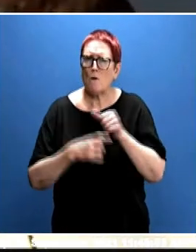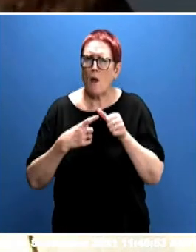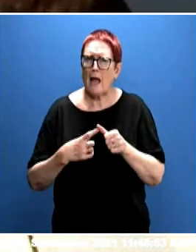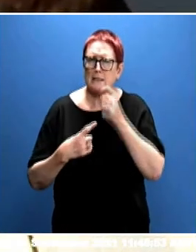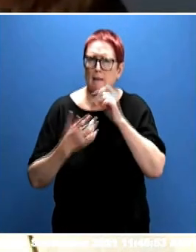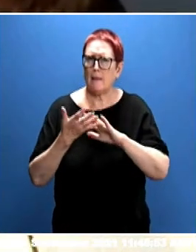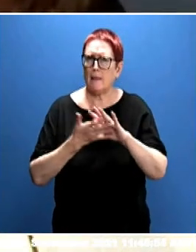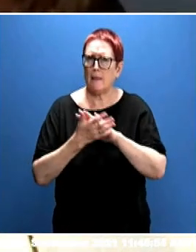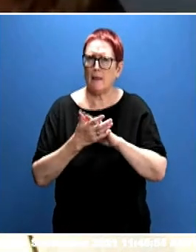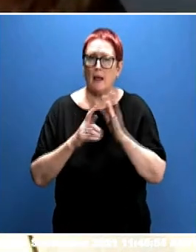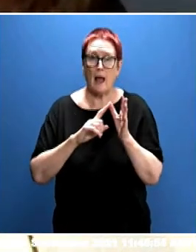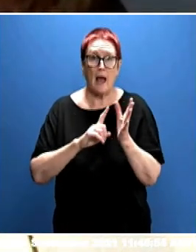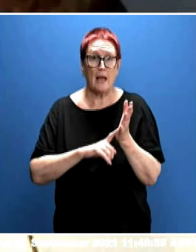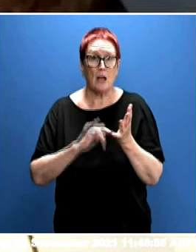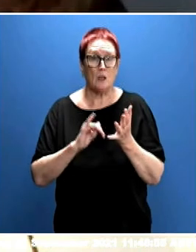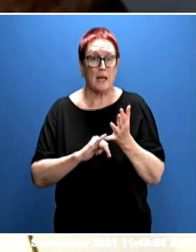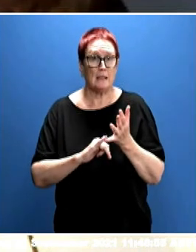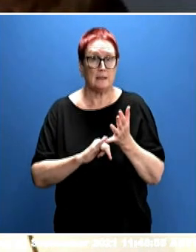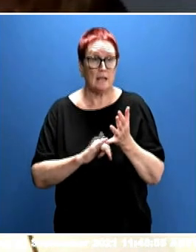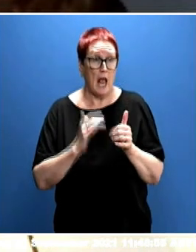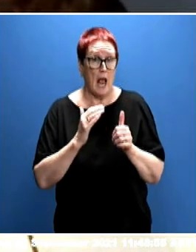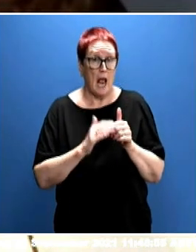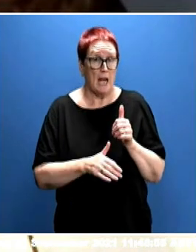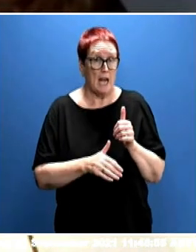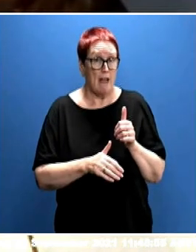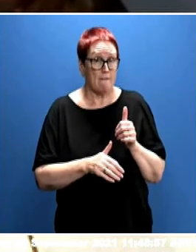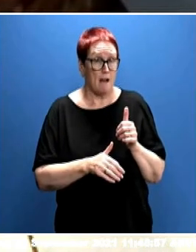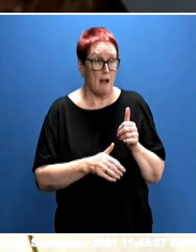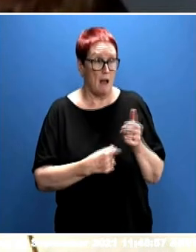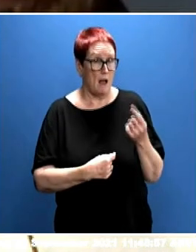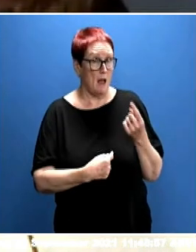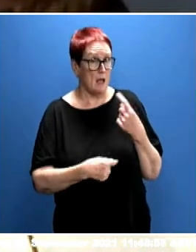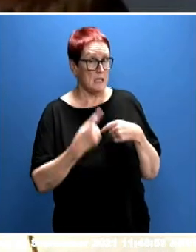ALS doesn't get any notification of a child already in the care of Department.